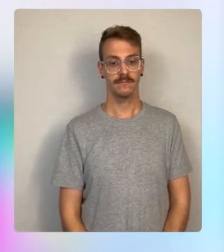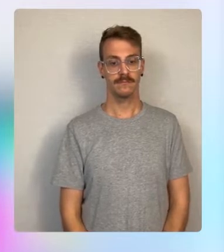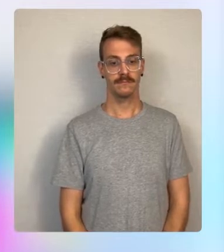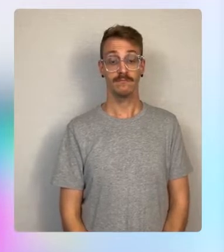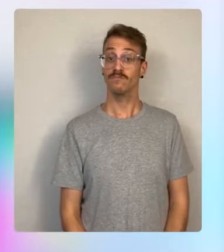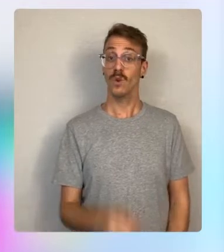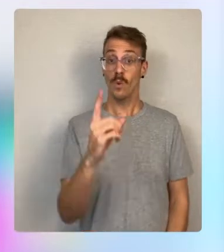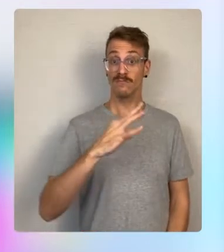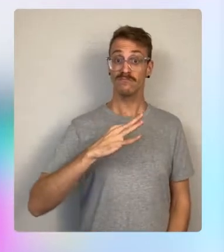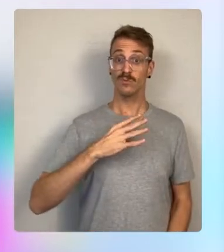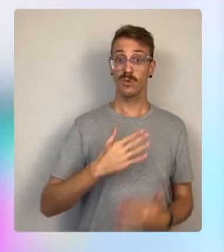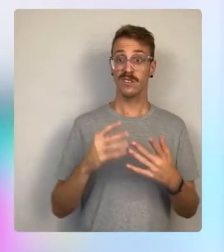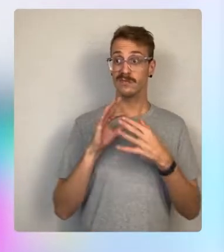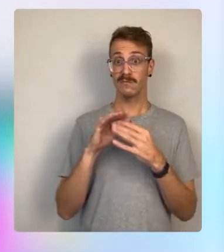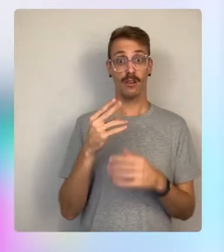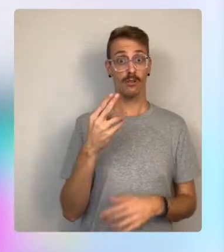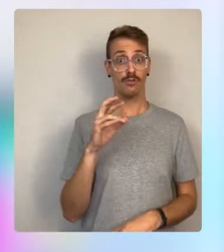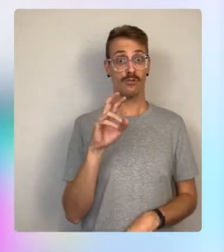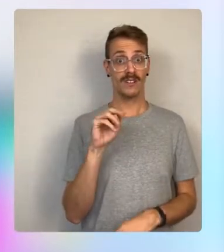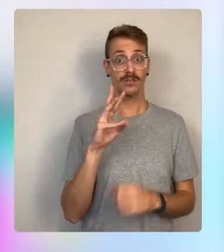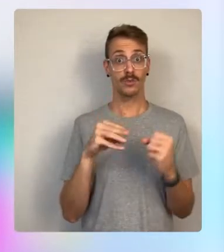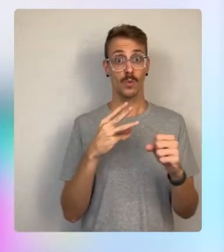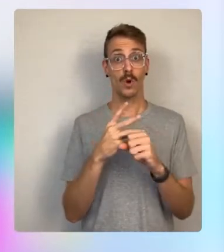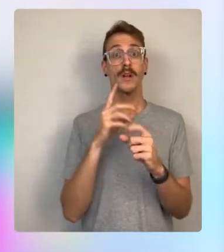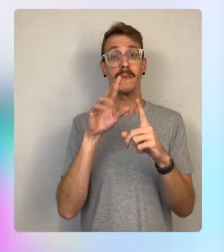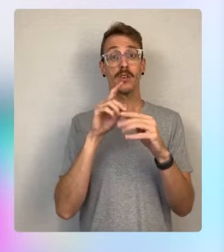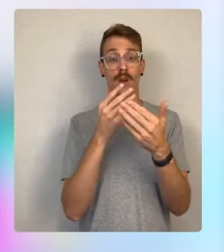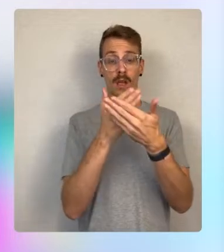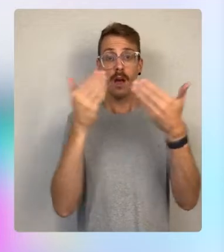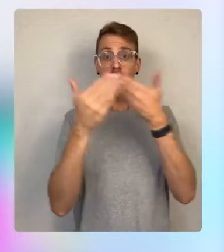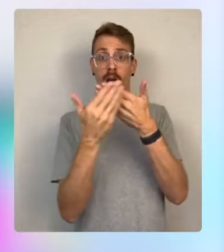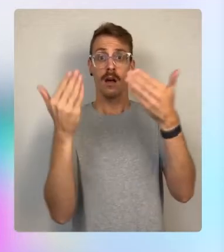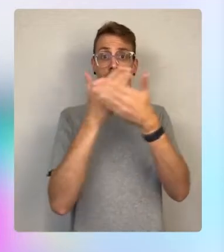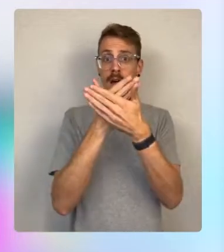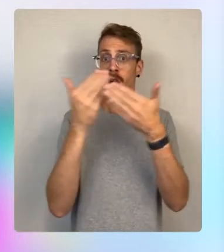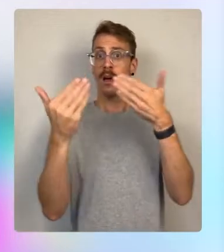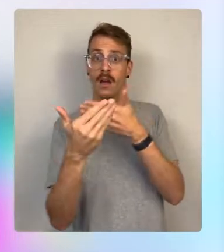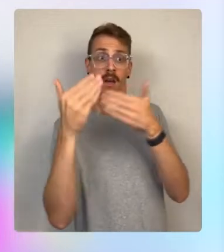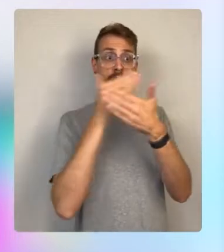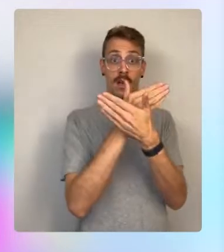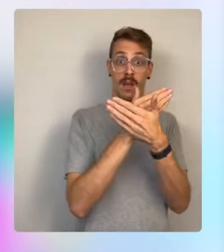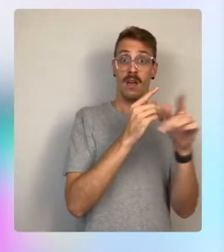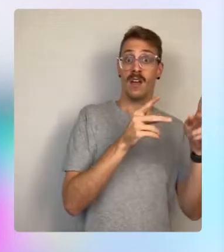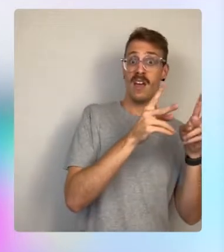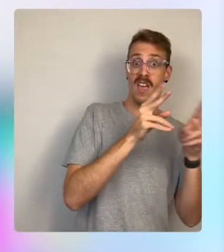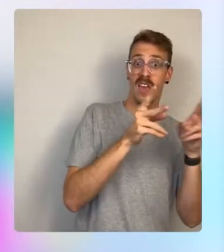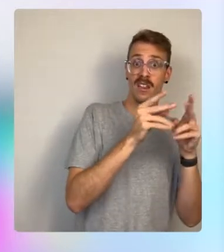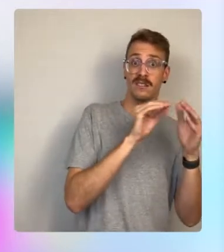One of the coolest things about Horizon Worlds is that it lets you jump back and forth instantly between editing and testing